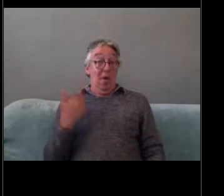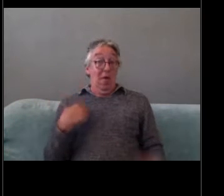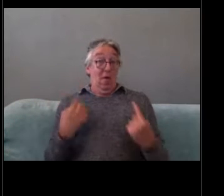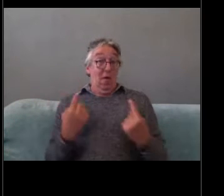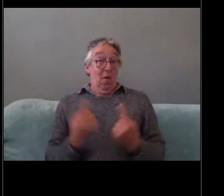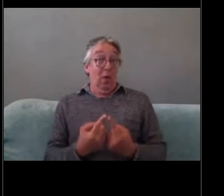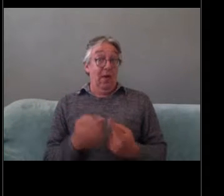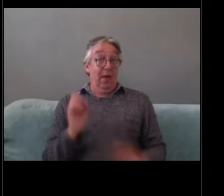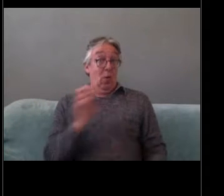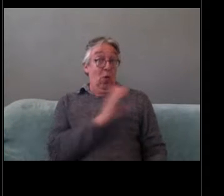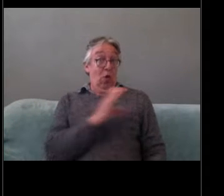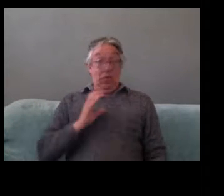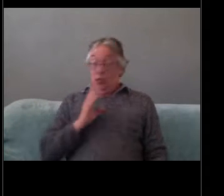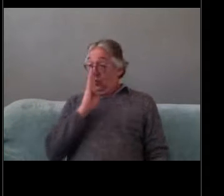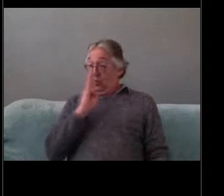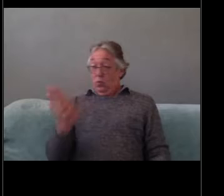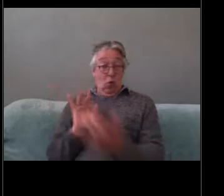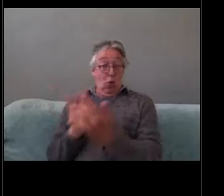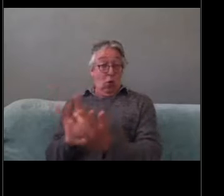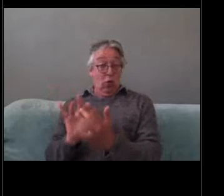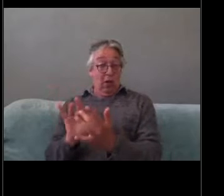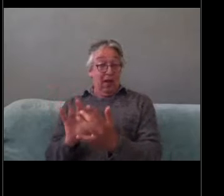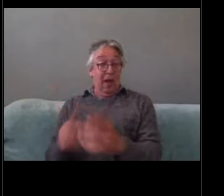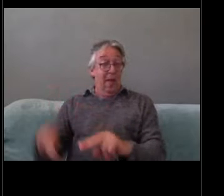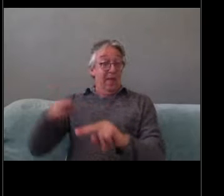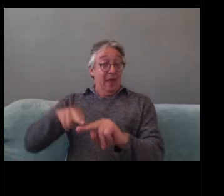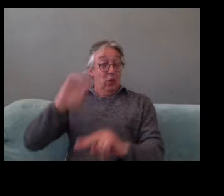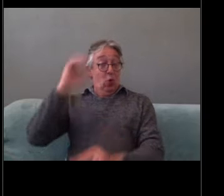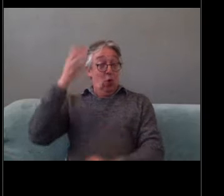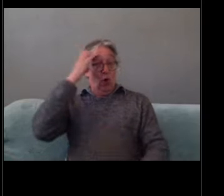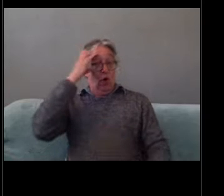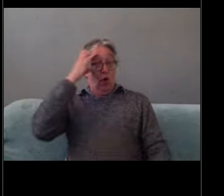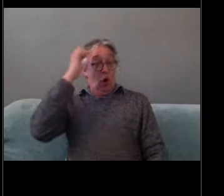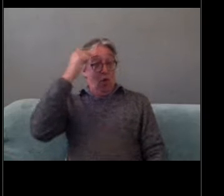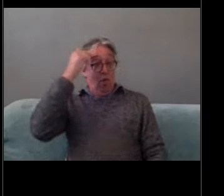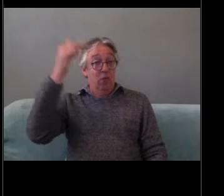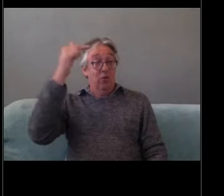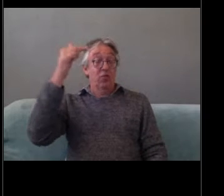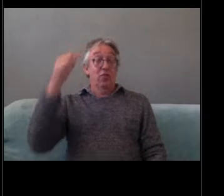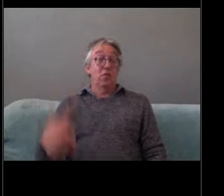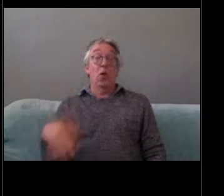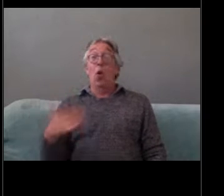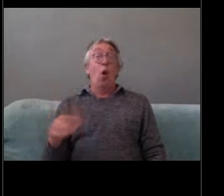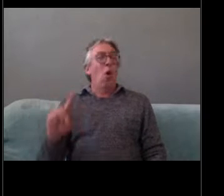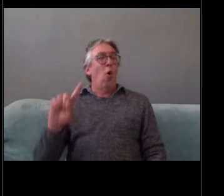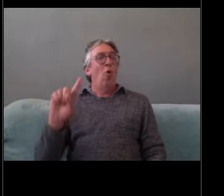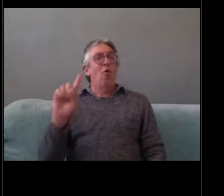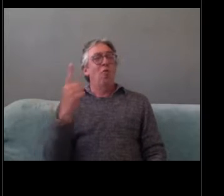One of the first important measures was from our side